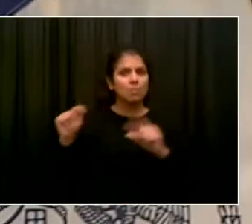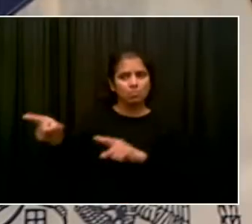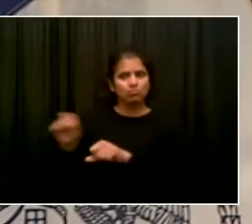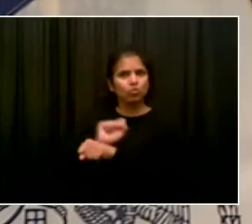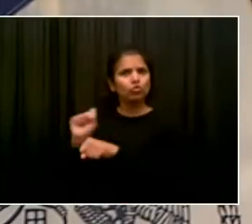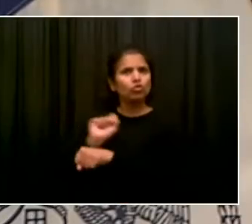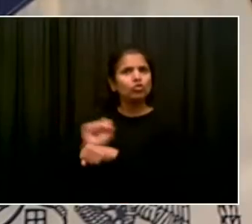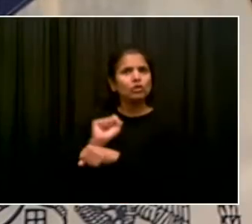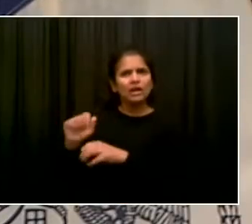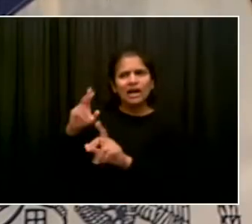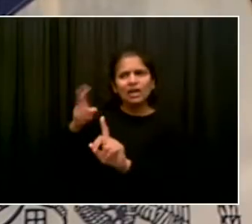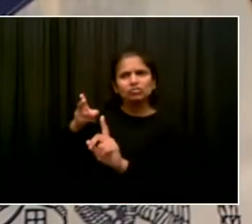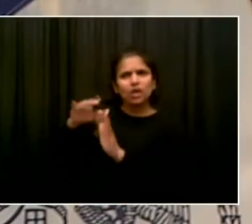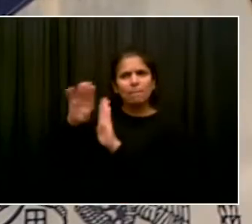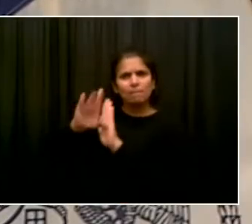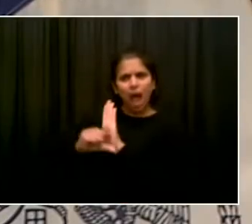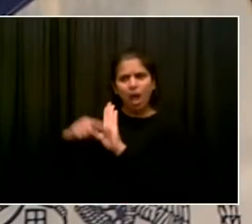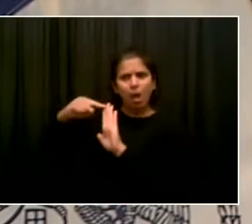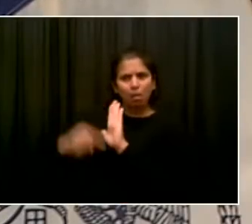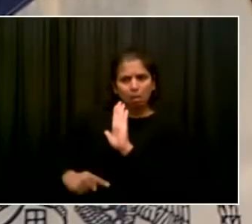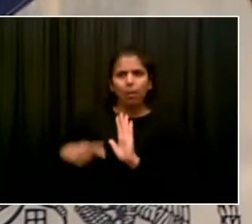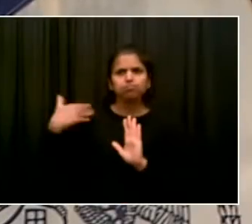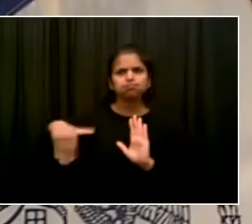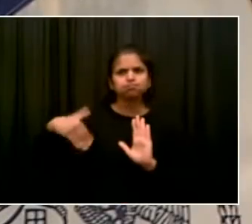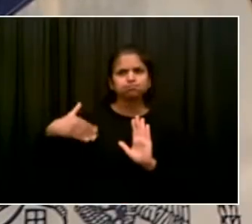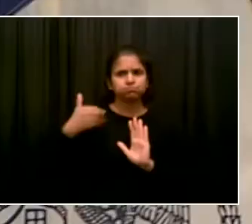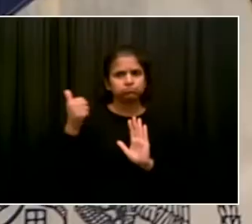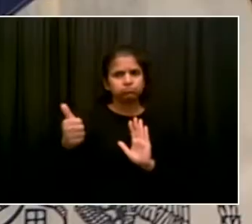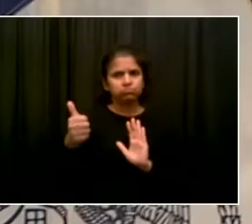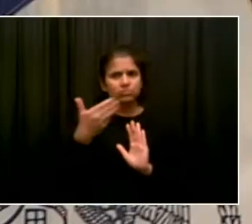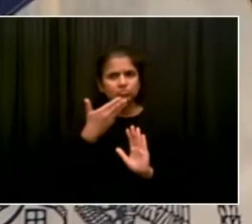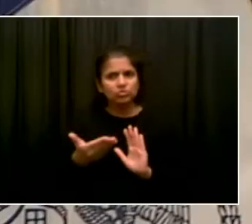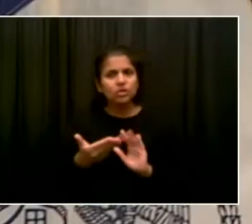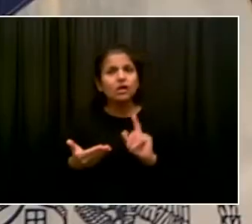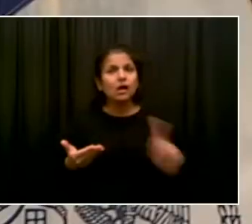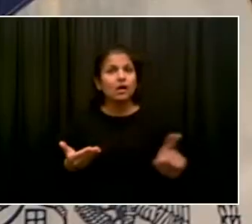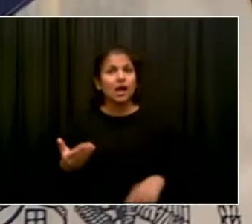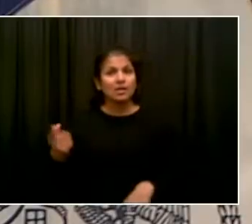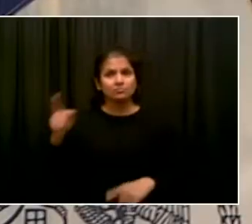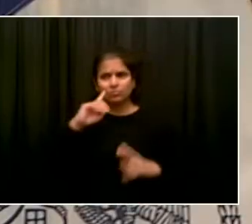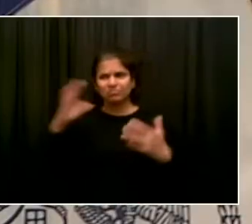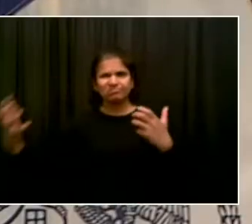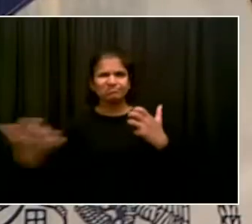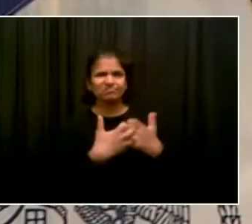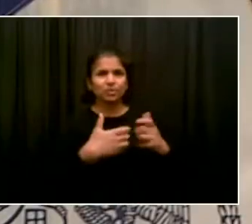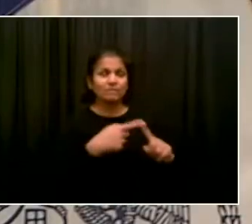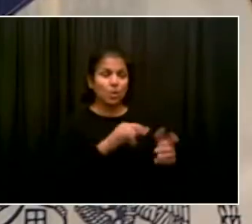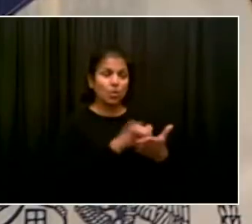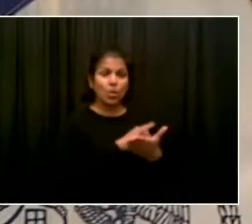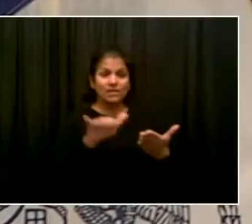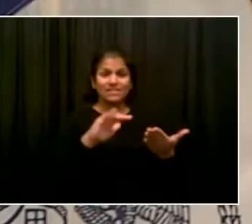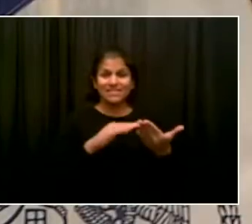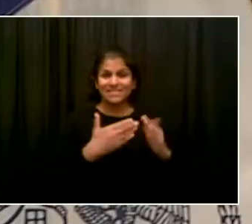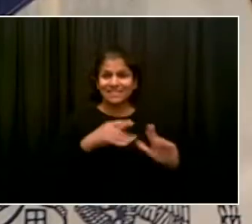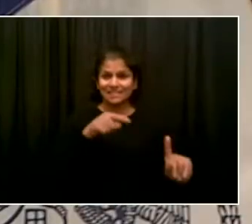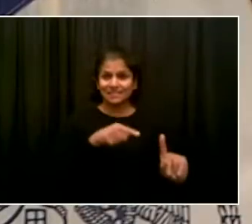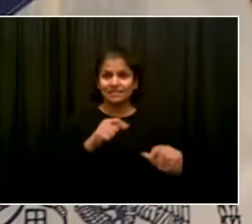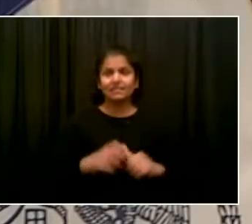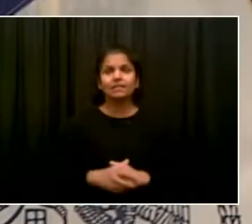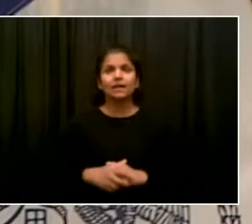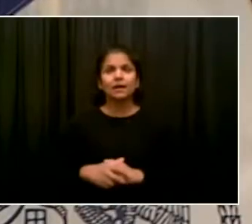AND HER WO.RK